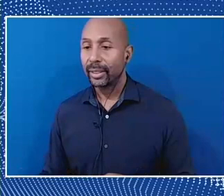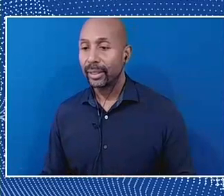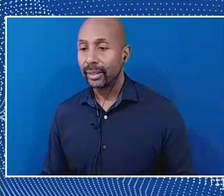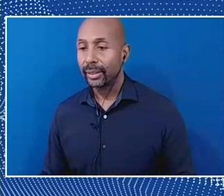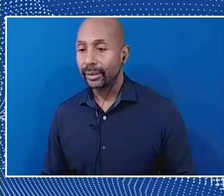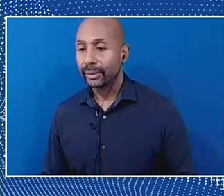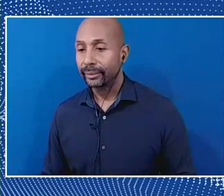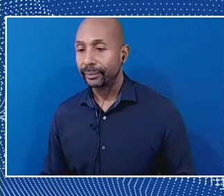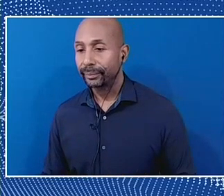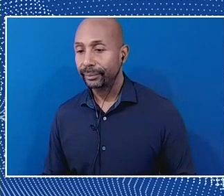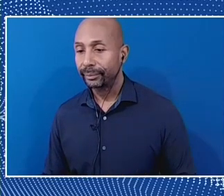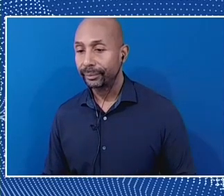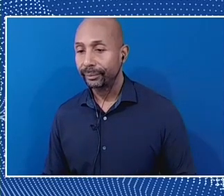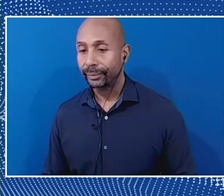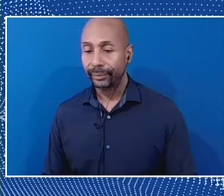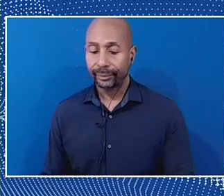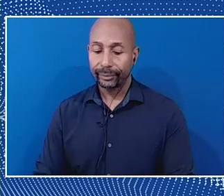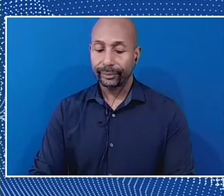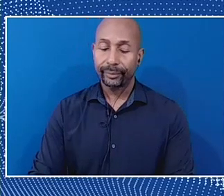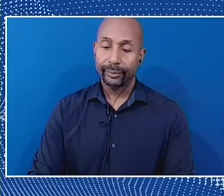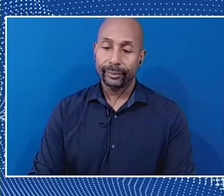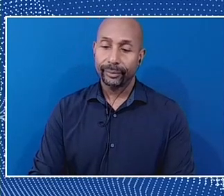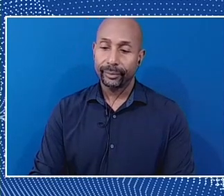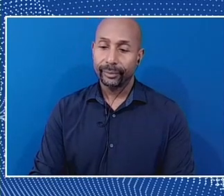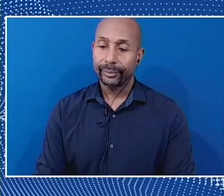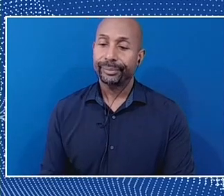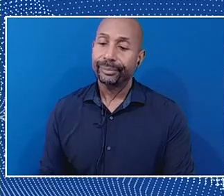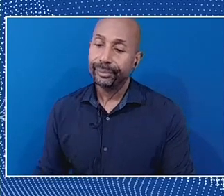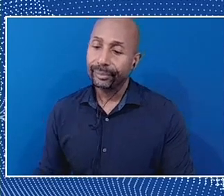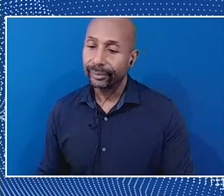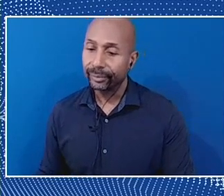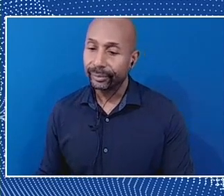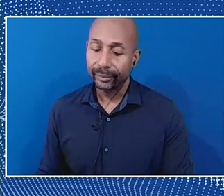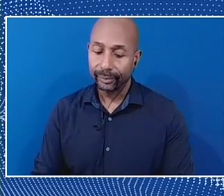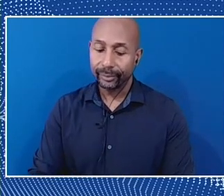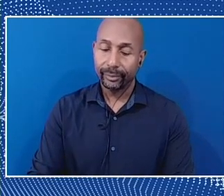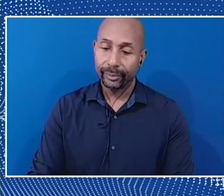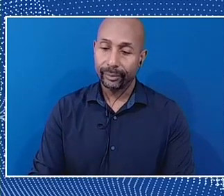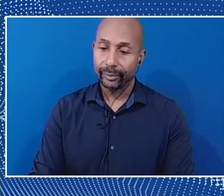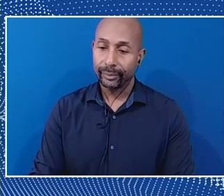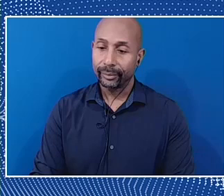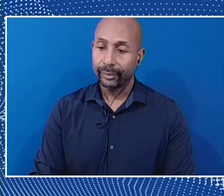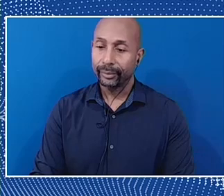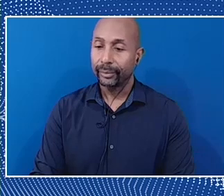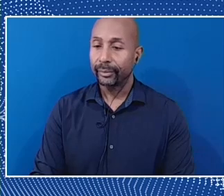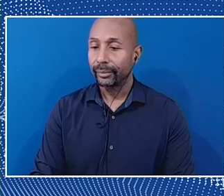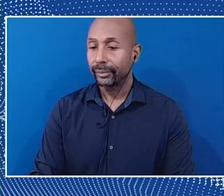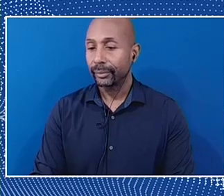I just admitted Mia Senechal, who is here representing MoveOn, who is in the room and I believe has audio enabled.